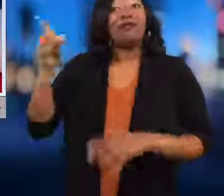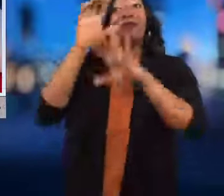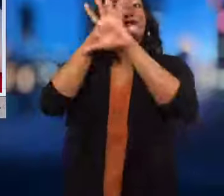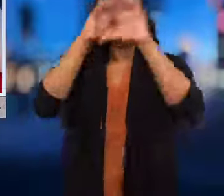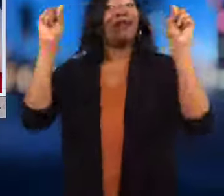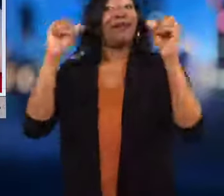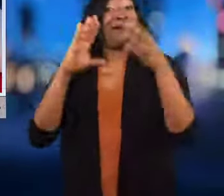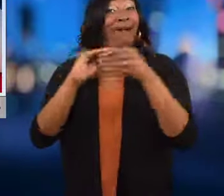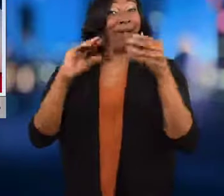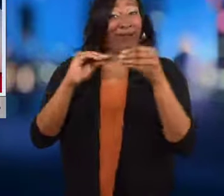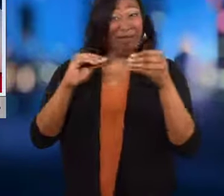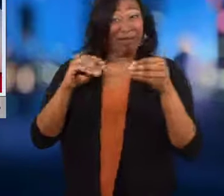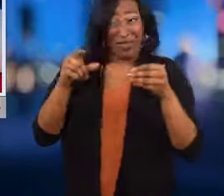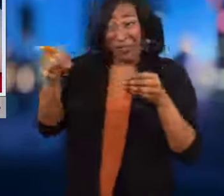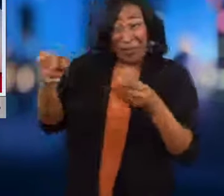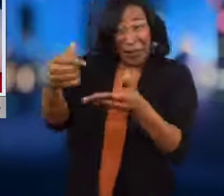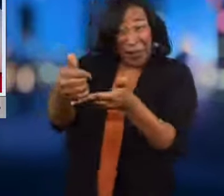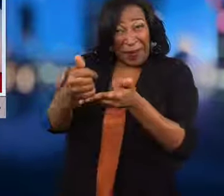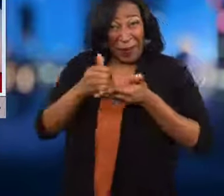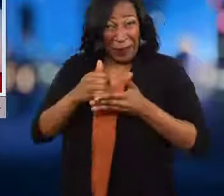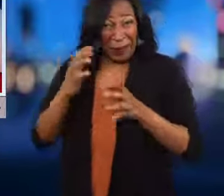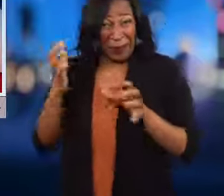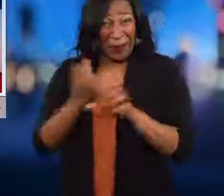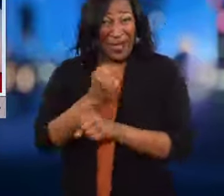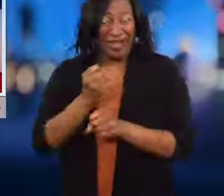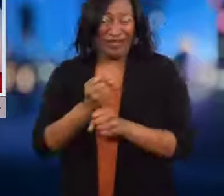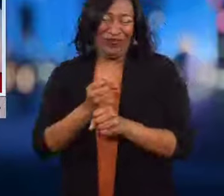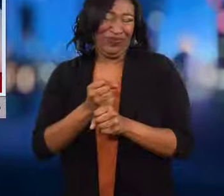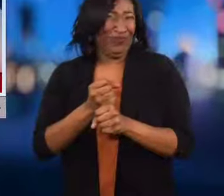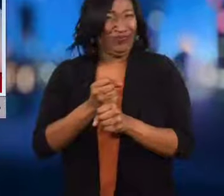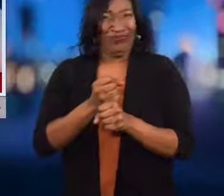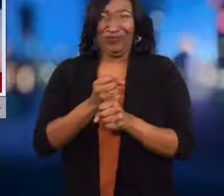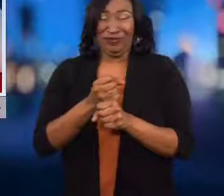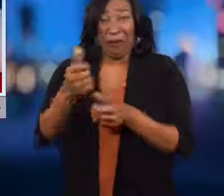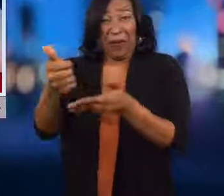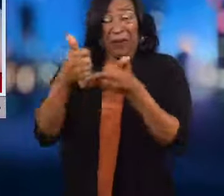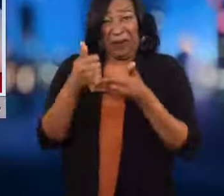Trump also wrote that Bannon, who led the Trump campaign for a time, had very little